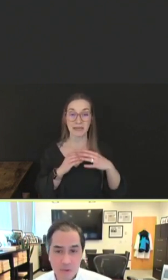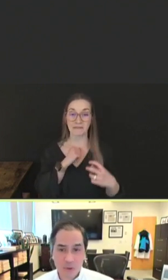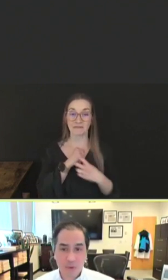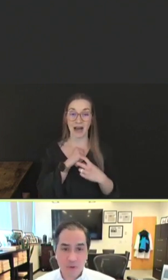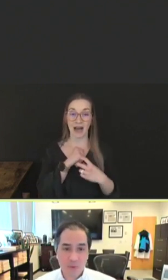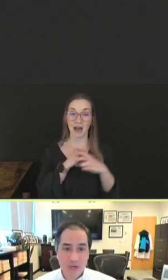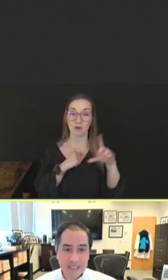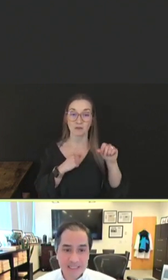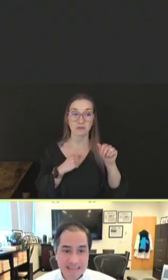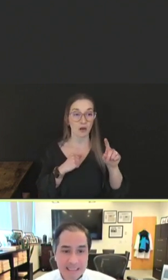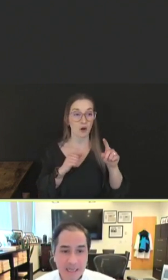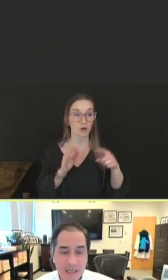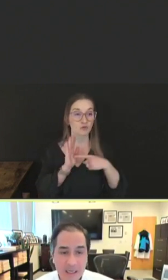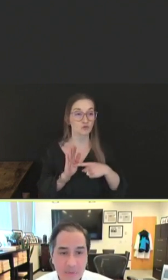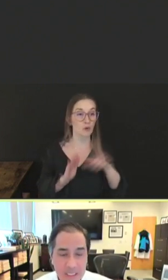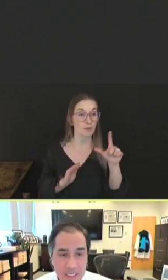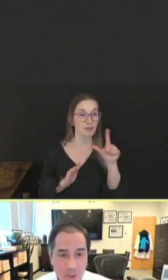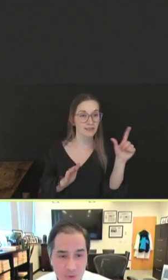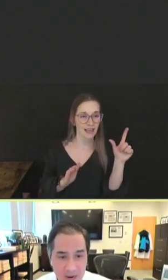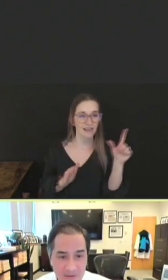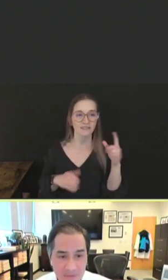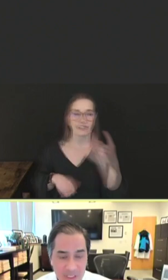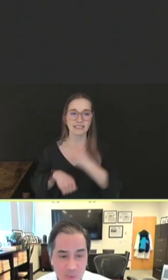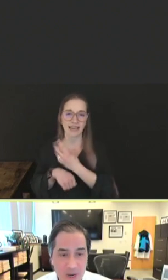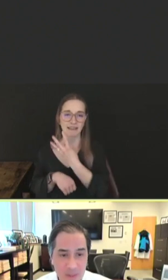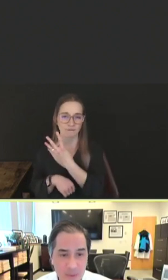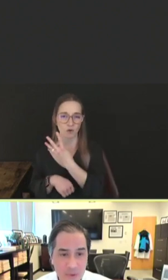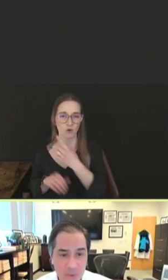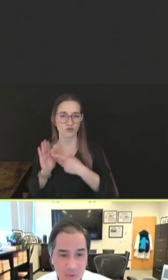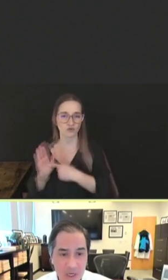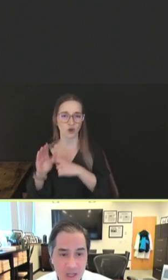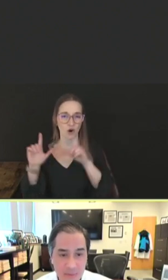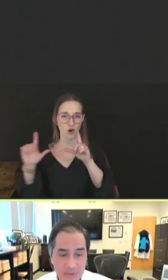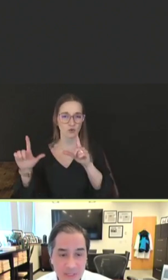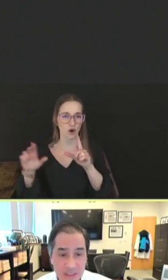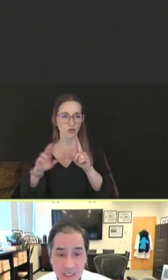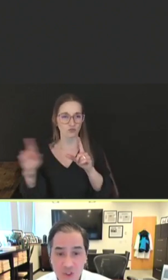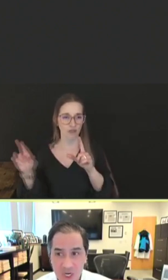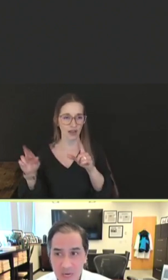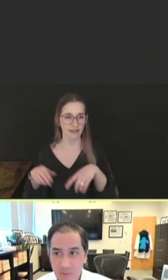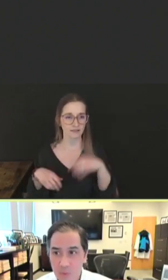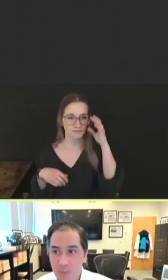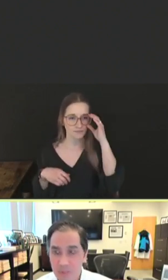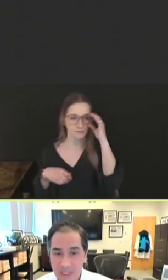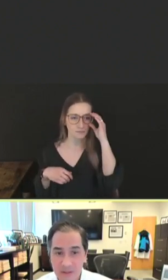loads are shown on the right. In each graph, the rightmost three columns that say sham represent